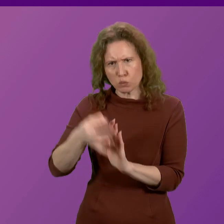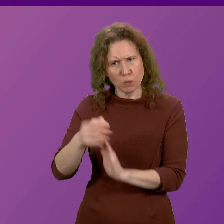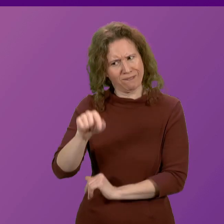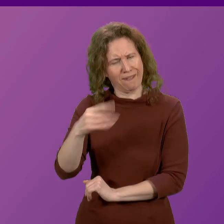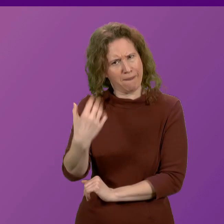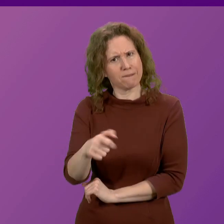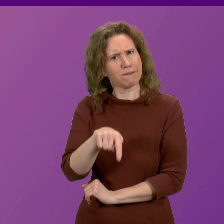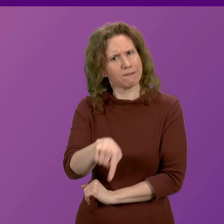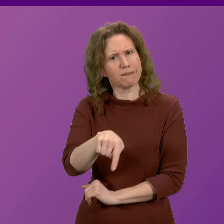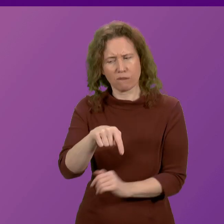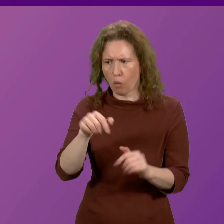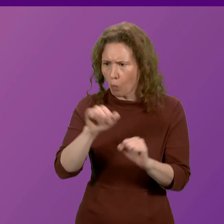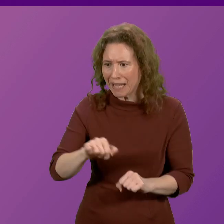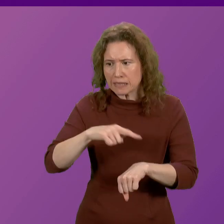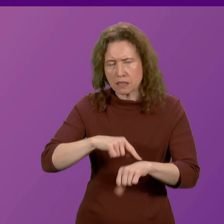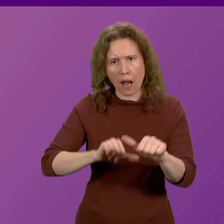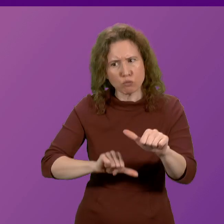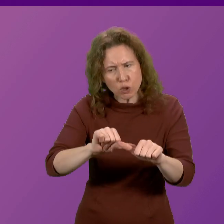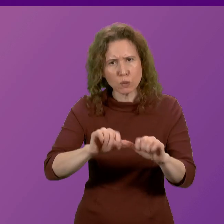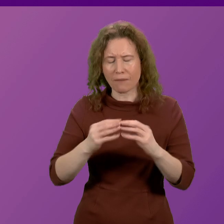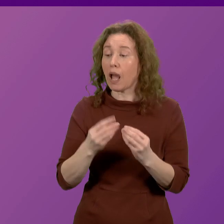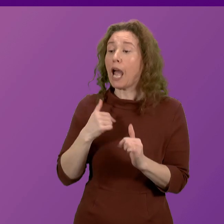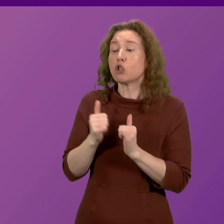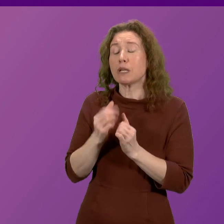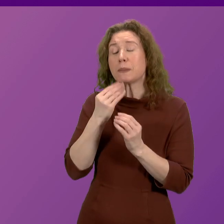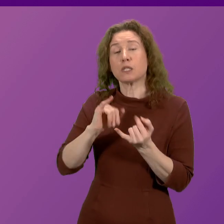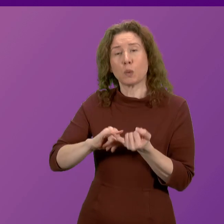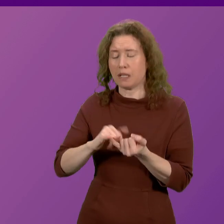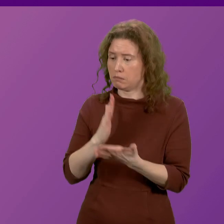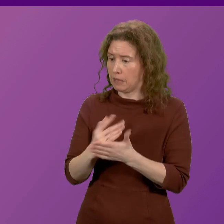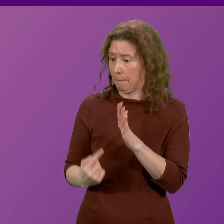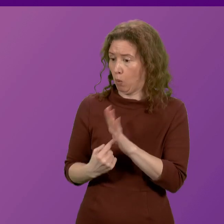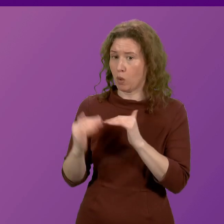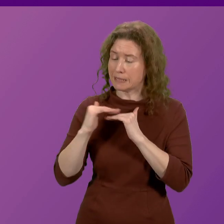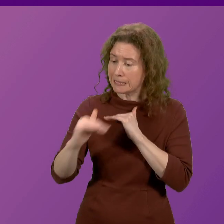improvements in waiting times in the child and adolescent mental health services system. I agree with Mr Sweeney about the importance of sustained investment. That is what the